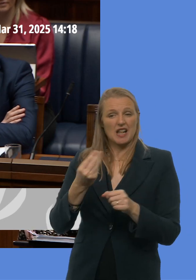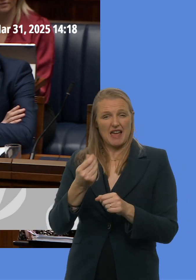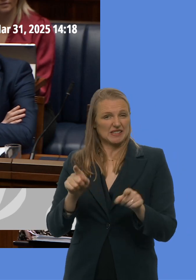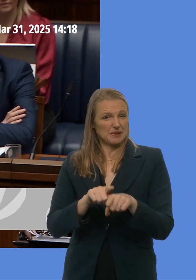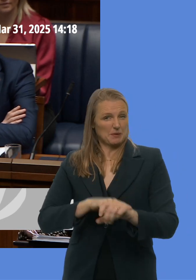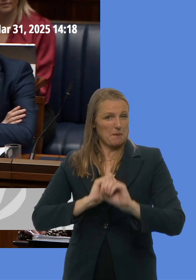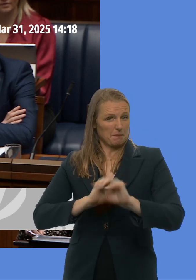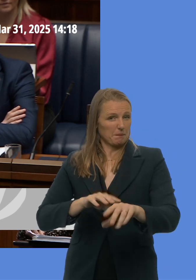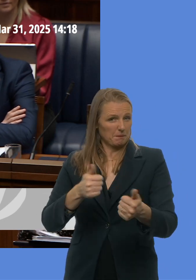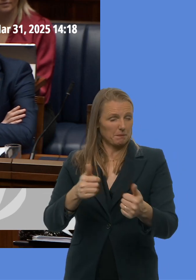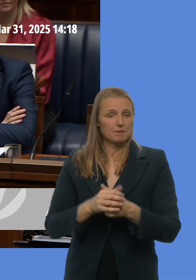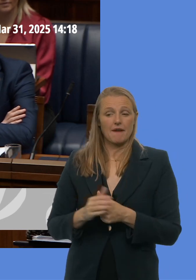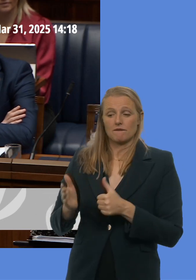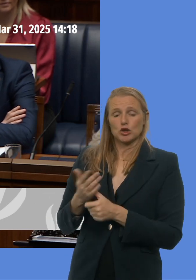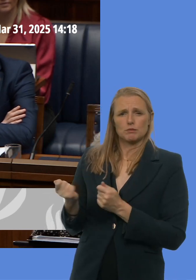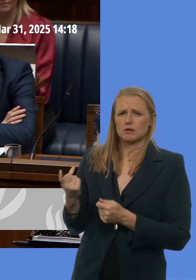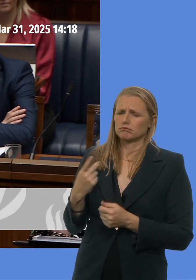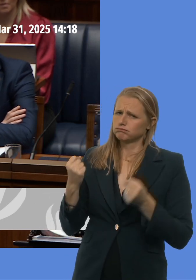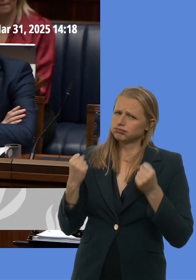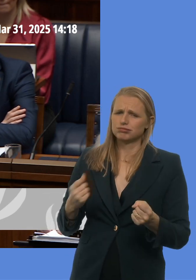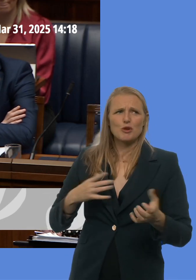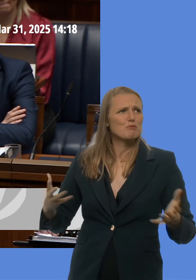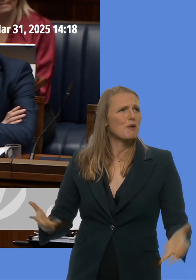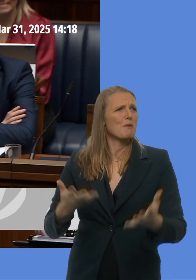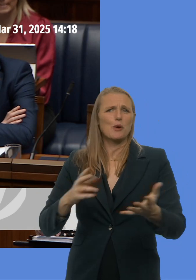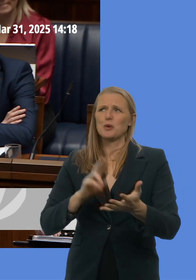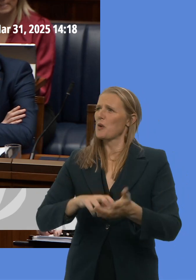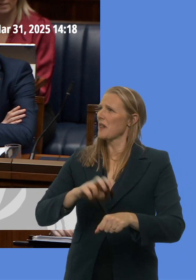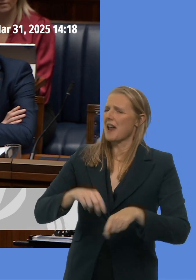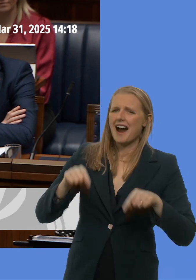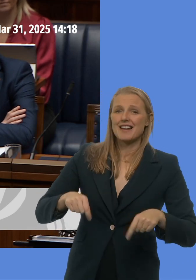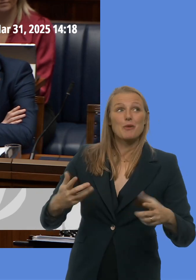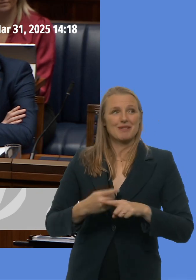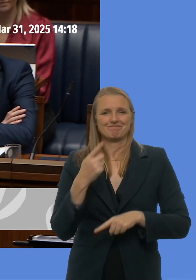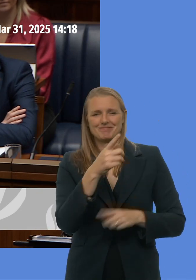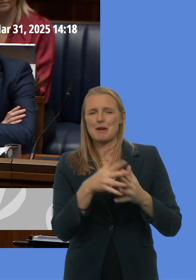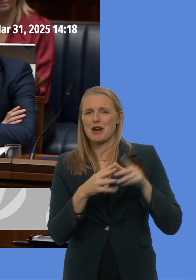The First Minister and I are fully committed to promoting Northern Ireland in the US. Earlier this month, we both led a Northern